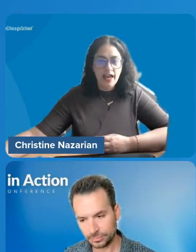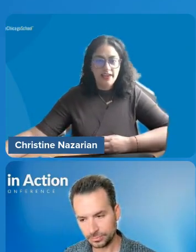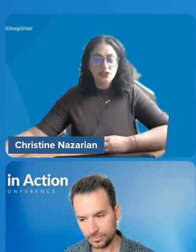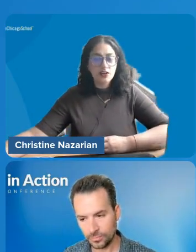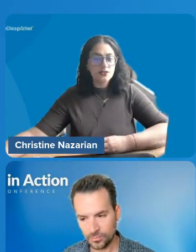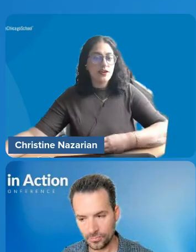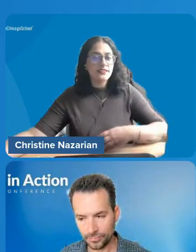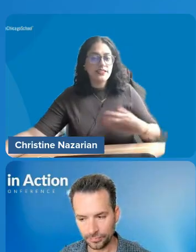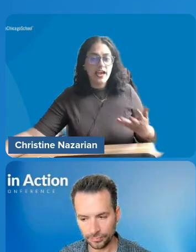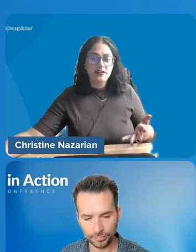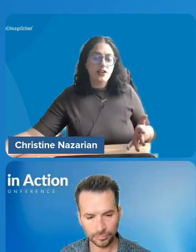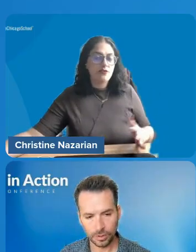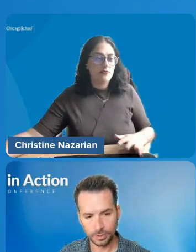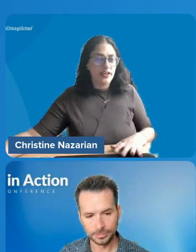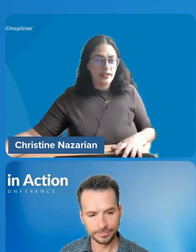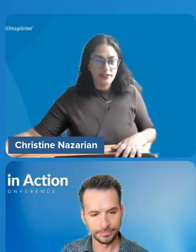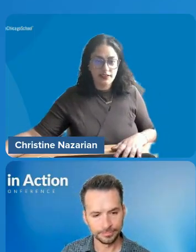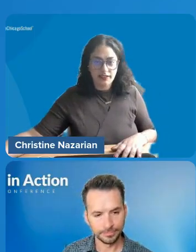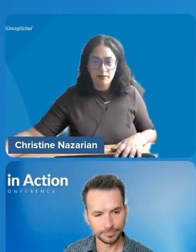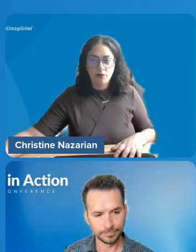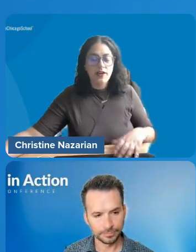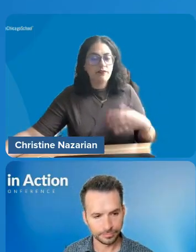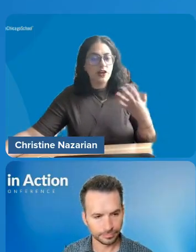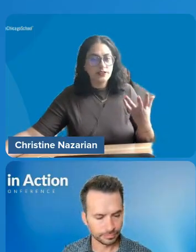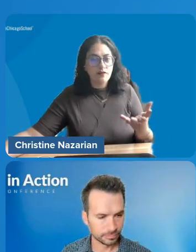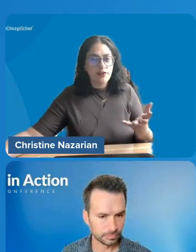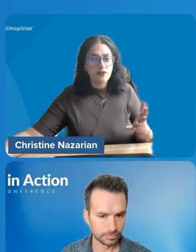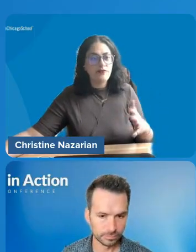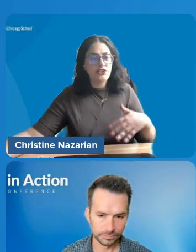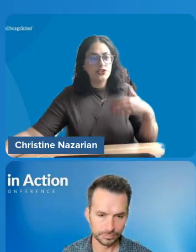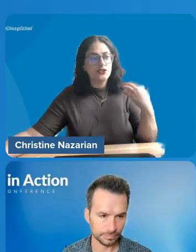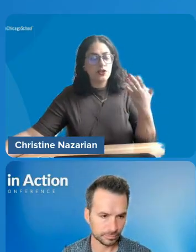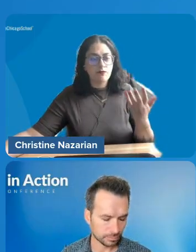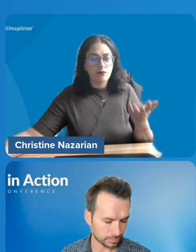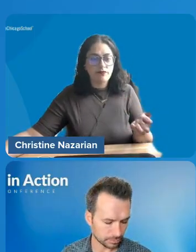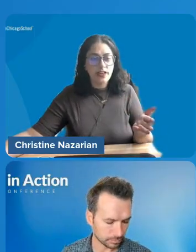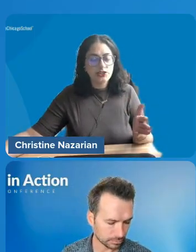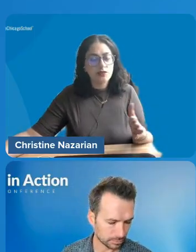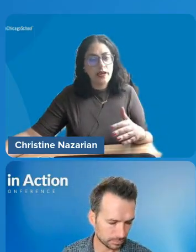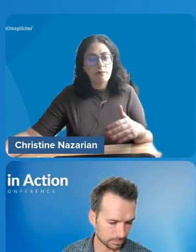And it's also not a standalone readiness assessment. We have lots of other features of reflection papers.